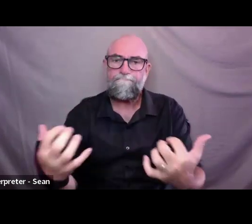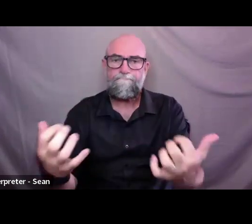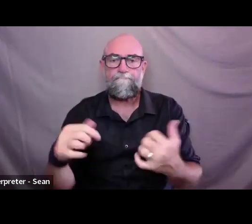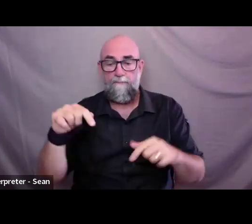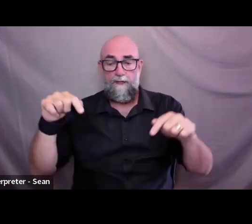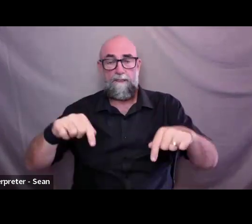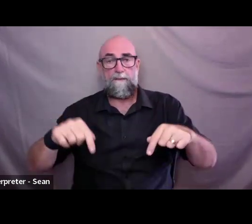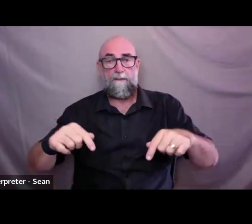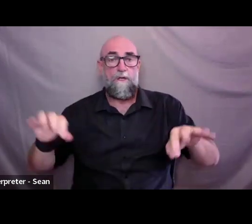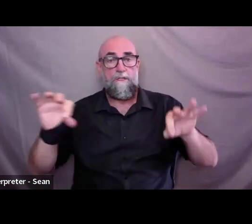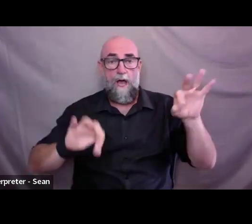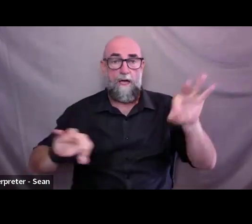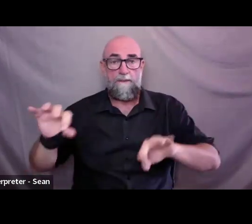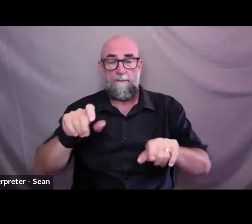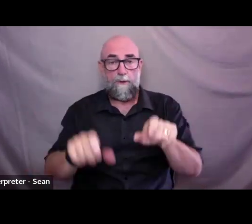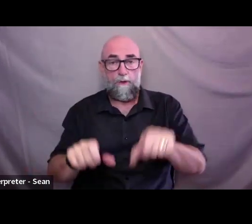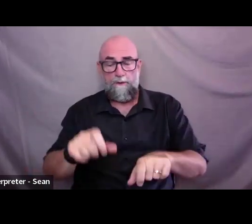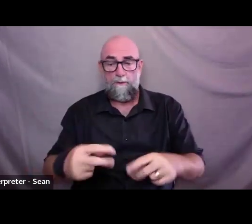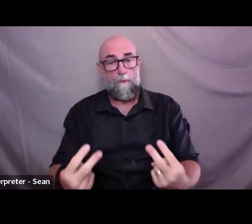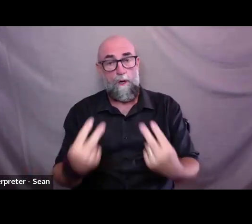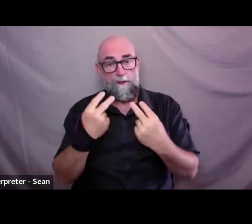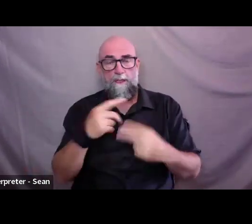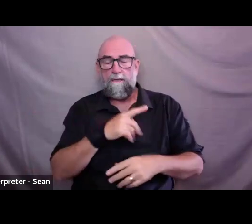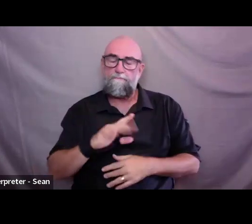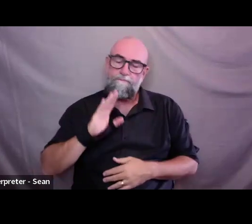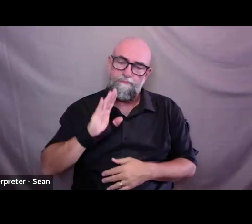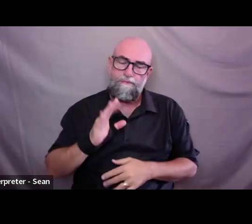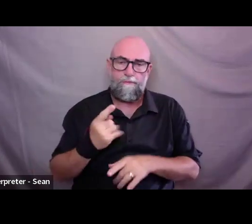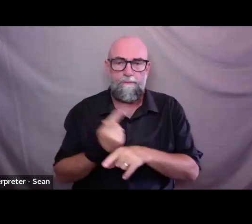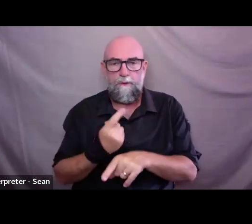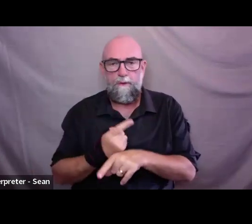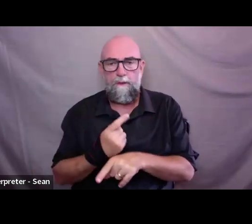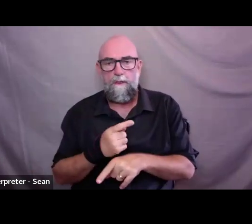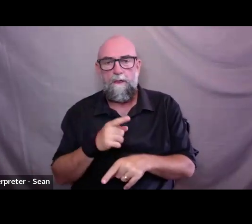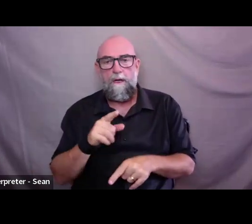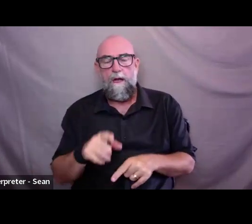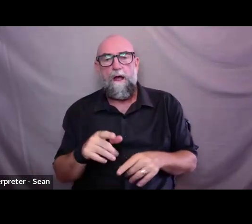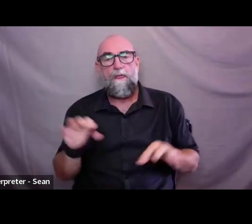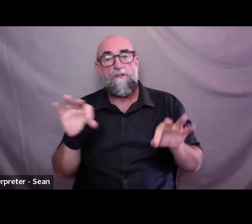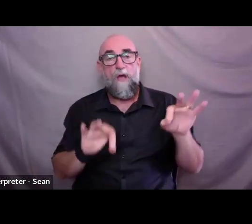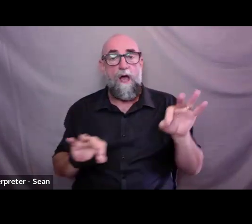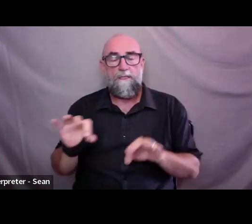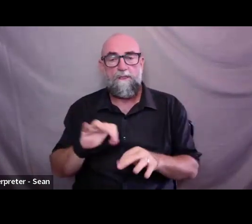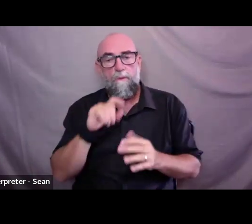than rich, and you have to figure out that you can be bad. What does this mean? It means that...